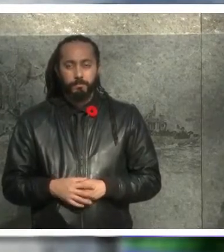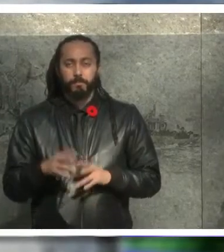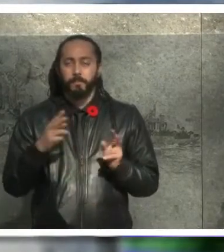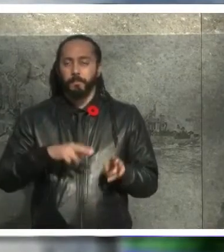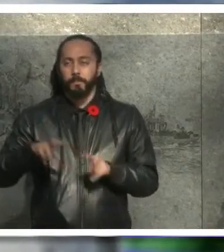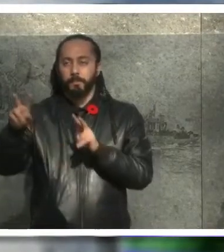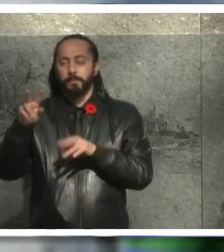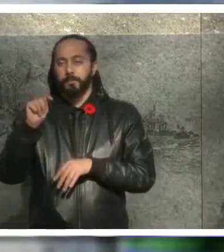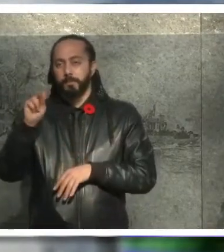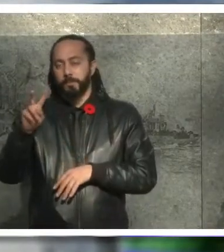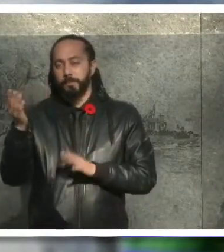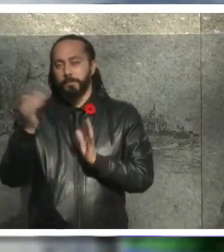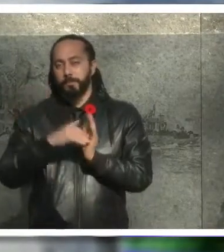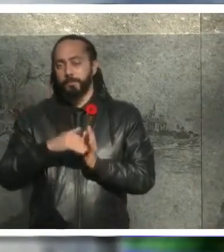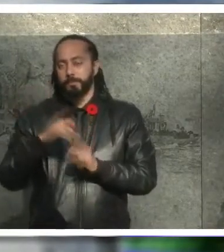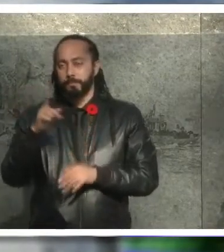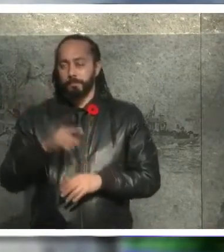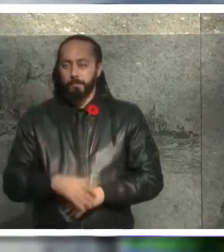I draw your attention to the screen.